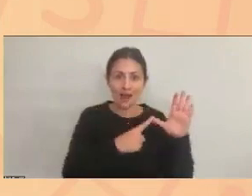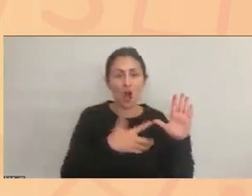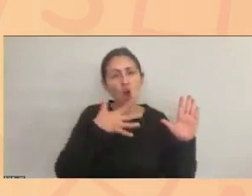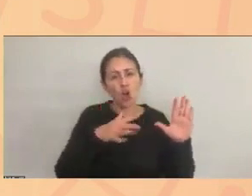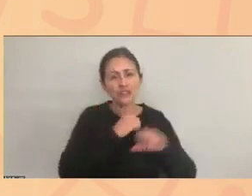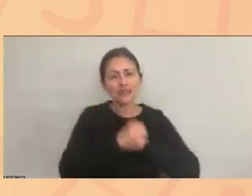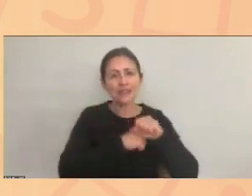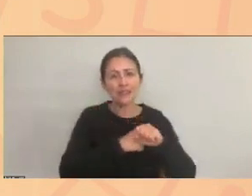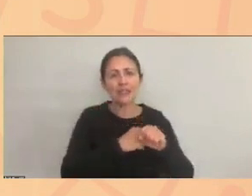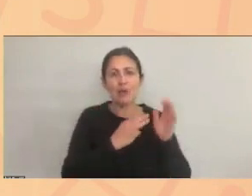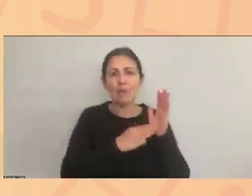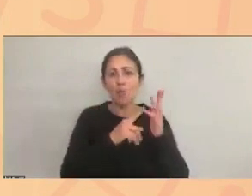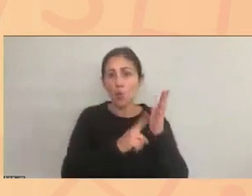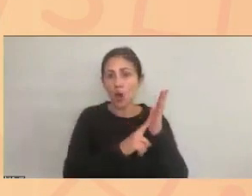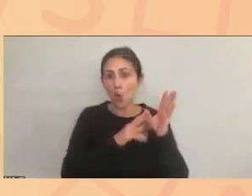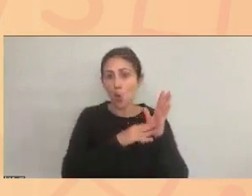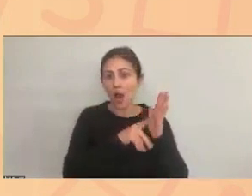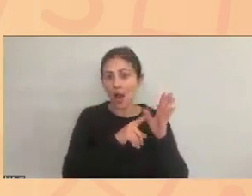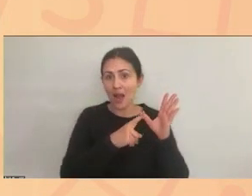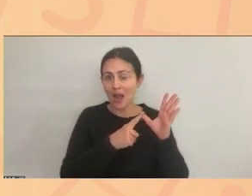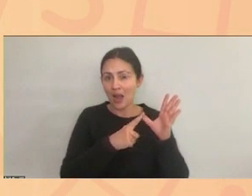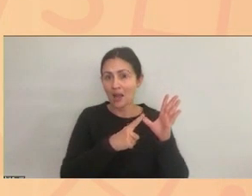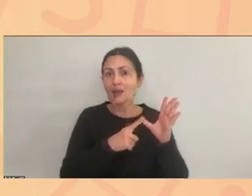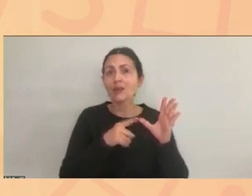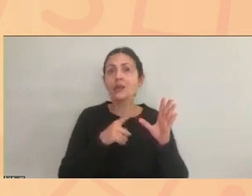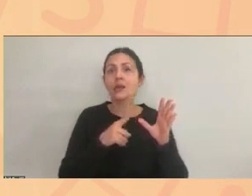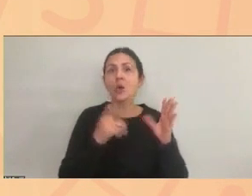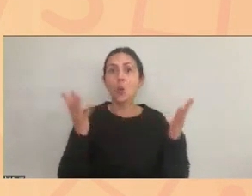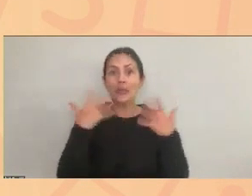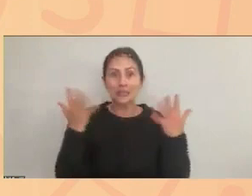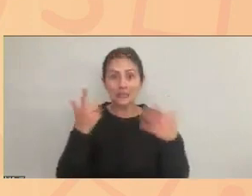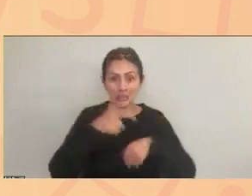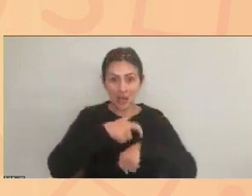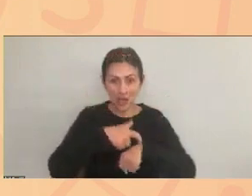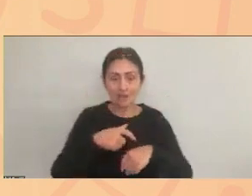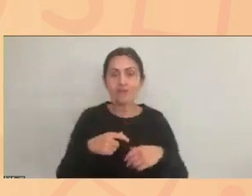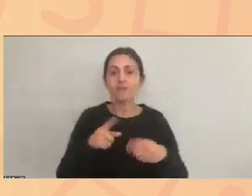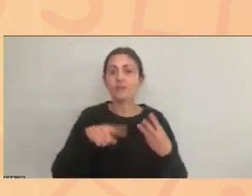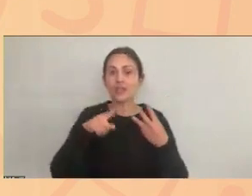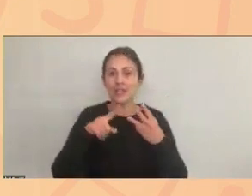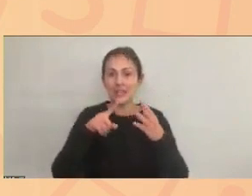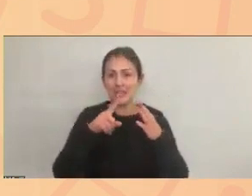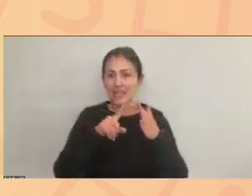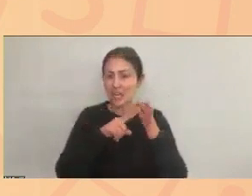(UNKNOWN) windy time, and (UNKNOWN) rainy time.